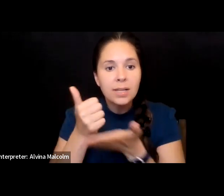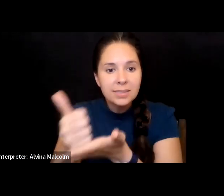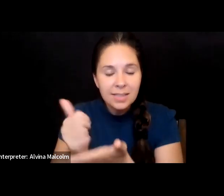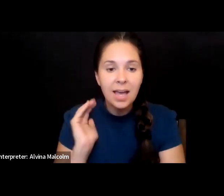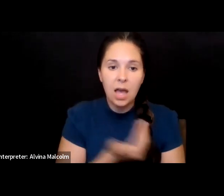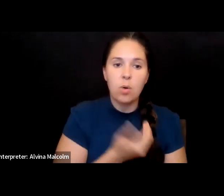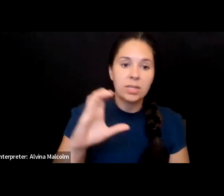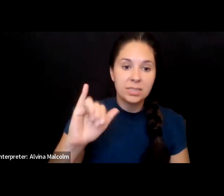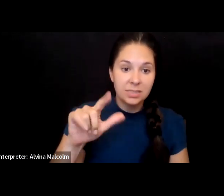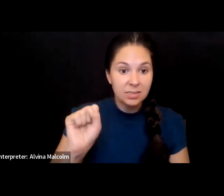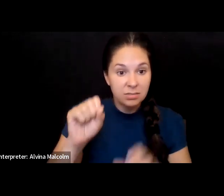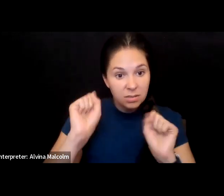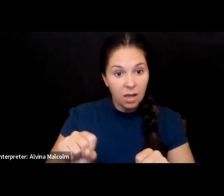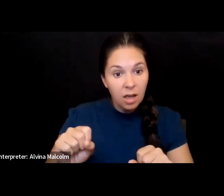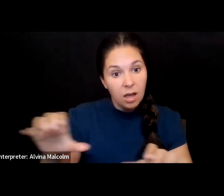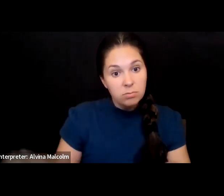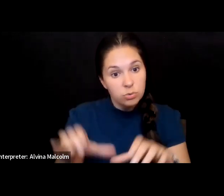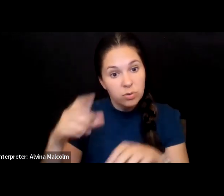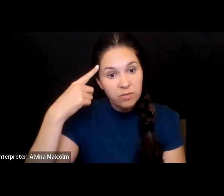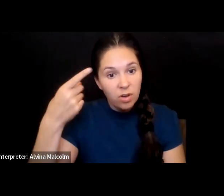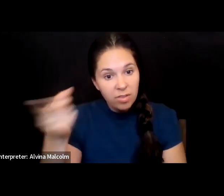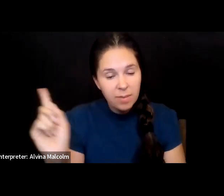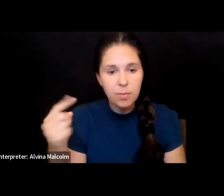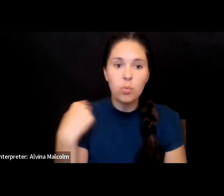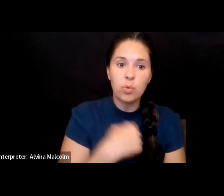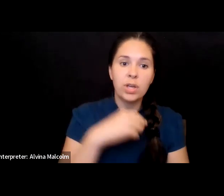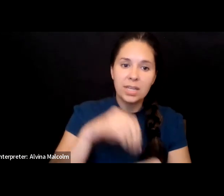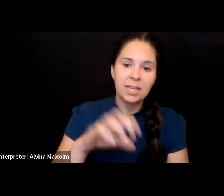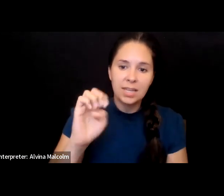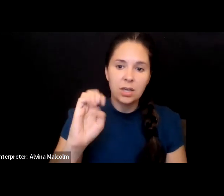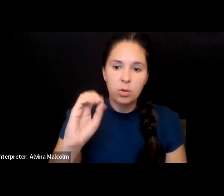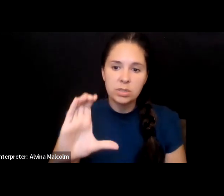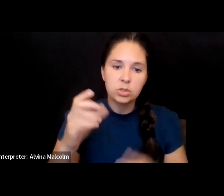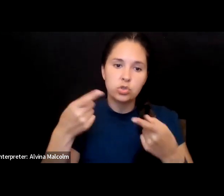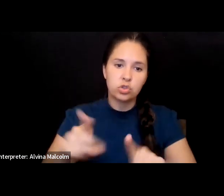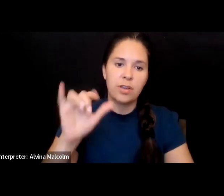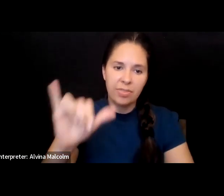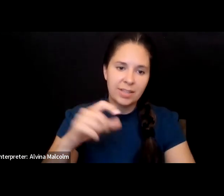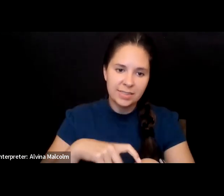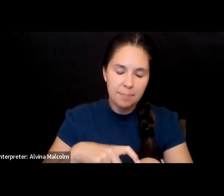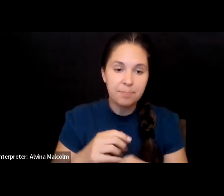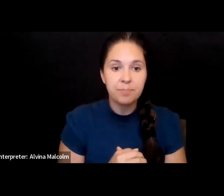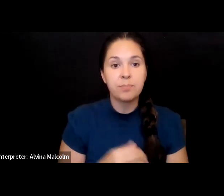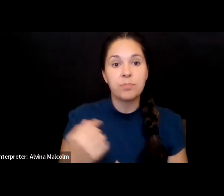answers to their most complicated services that they're trying to provide and who they're trying to assist. Our